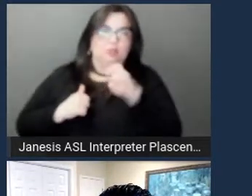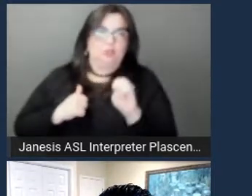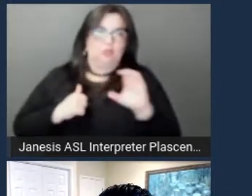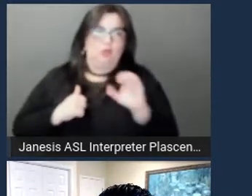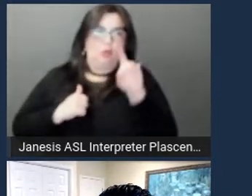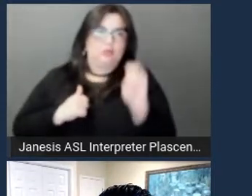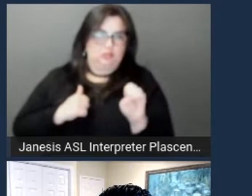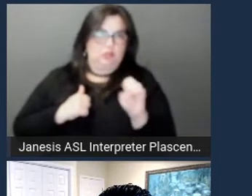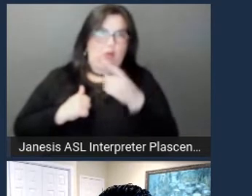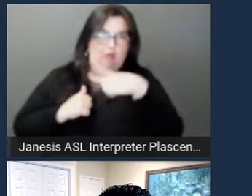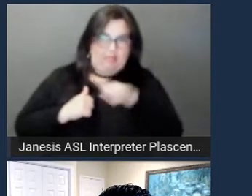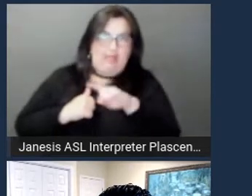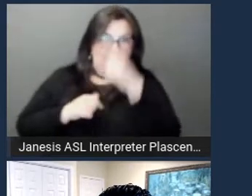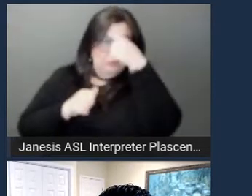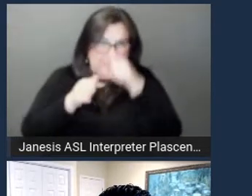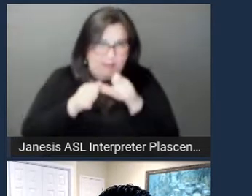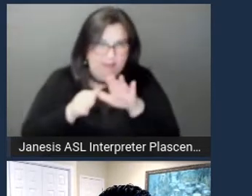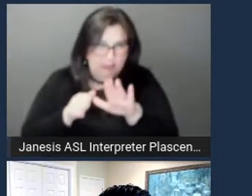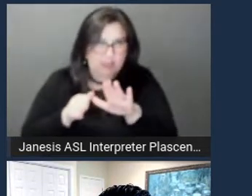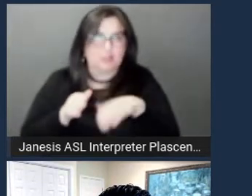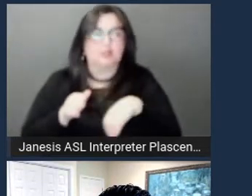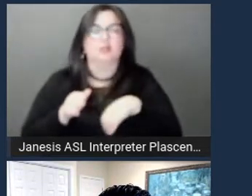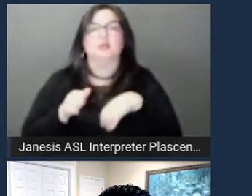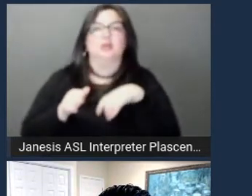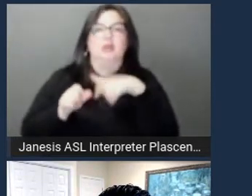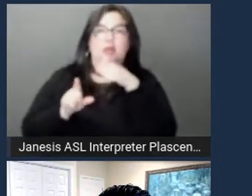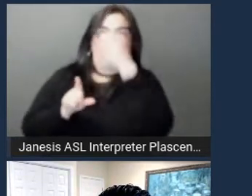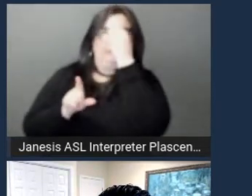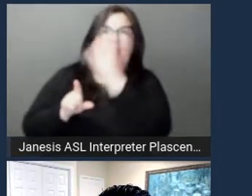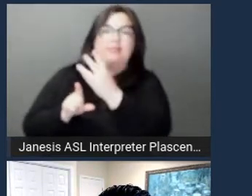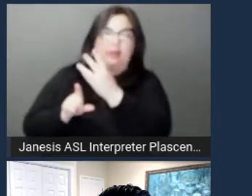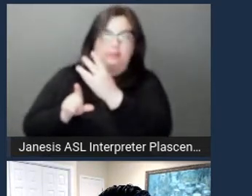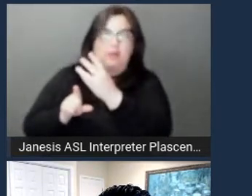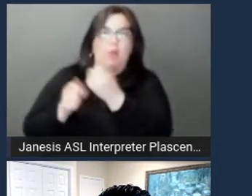remember the data sources tab, we talked about there, at the very beginning.